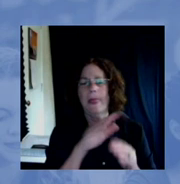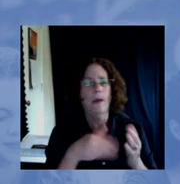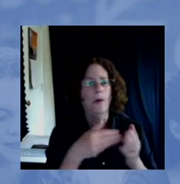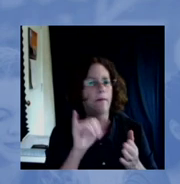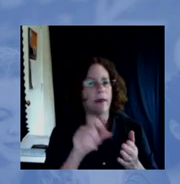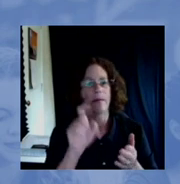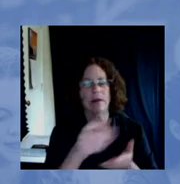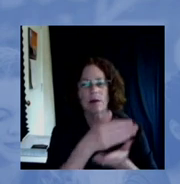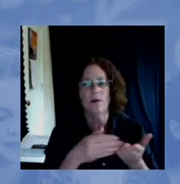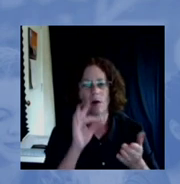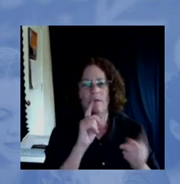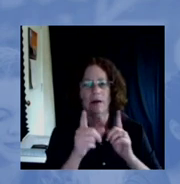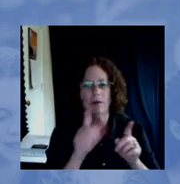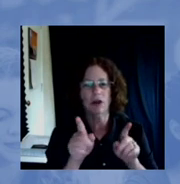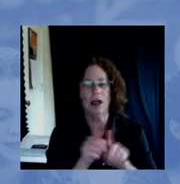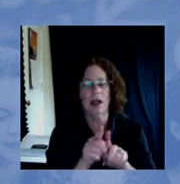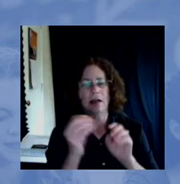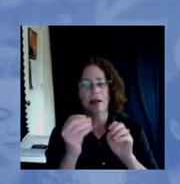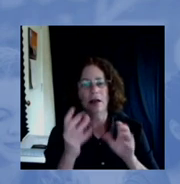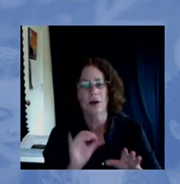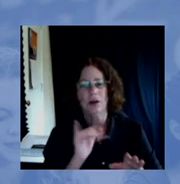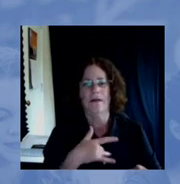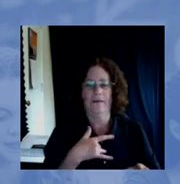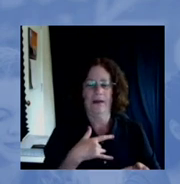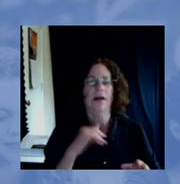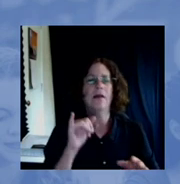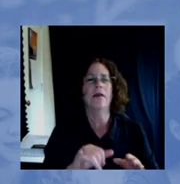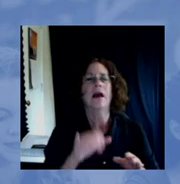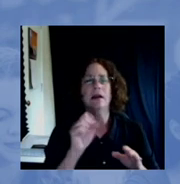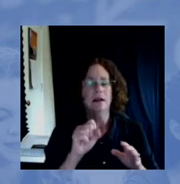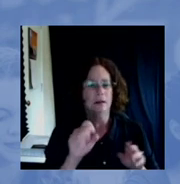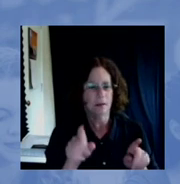SO AS A PRACTITIONER, I FEEL THAT THAT IS ALSO IMPORTANT TO BRING WHEN WE'RE DEFINING